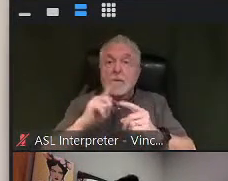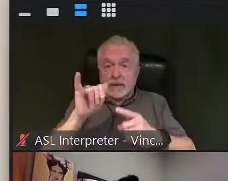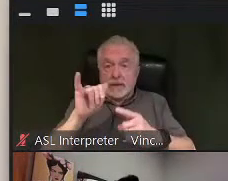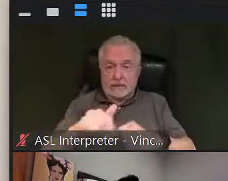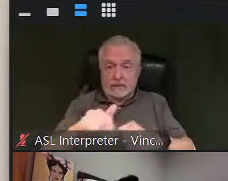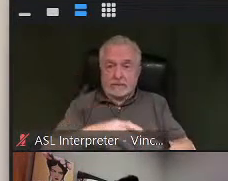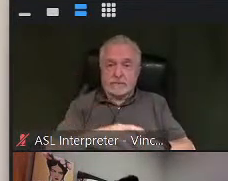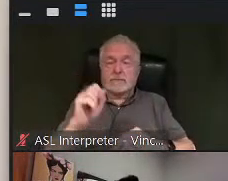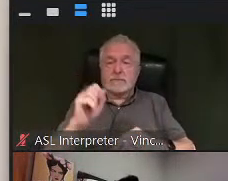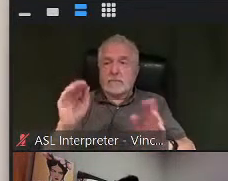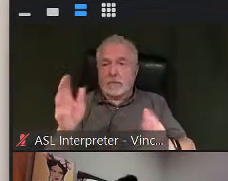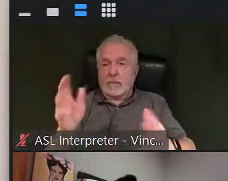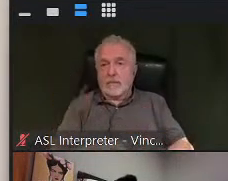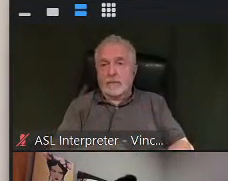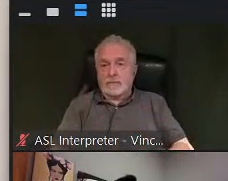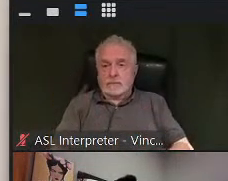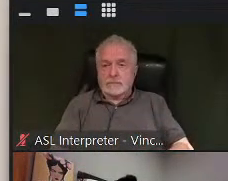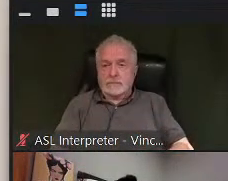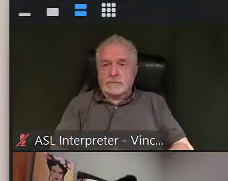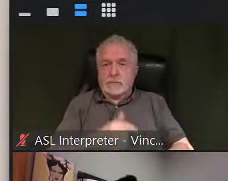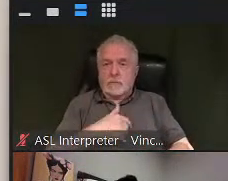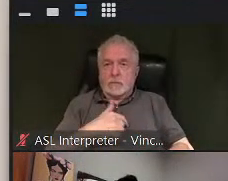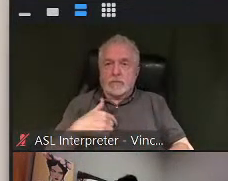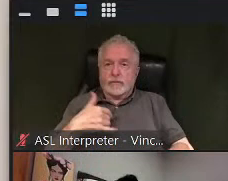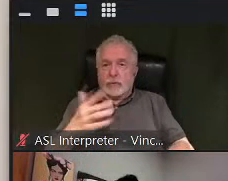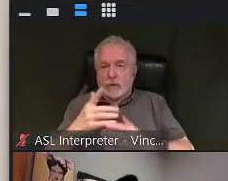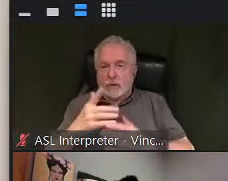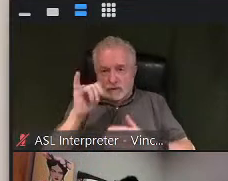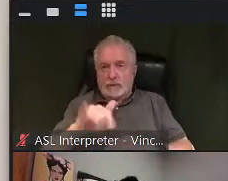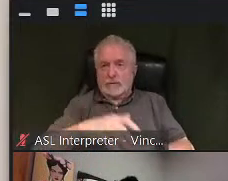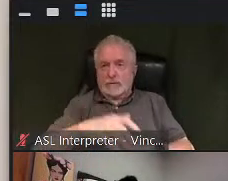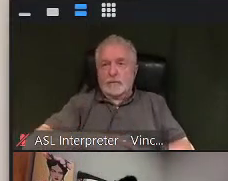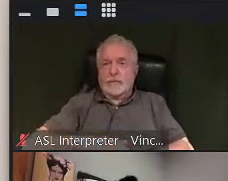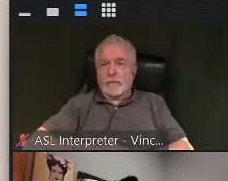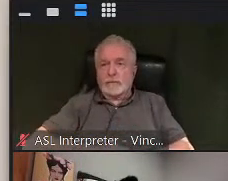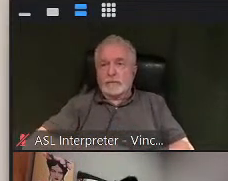So we are still waiting for those.